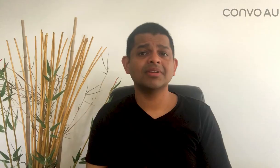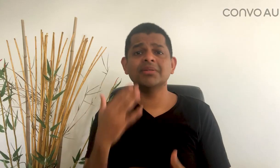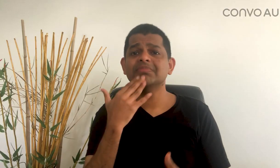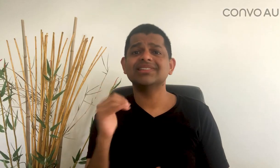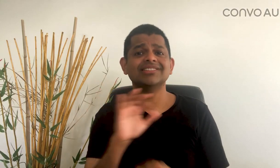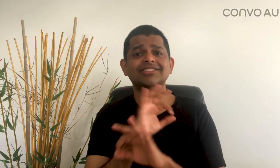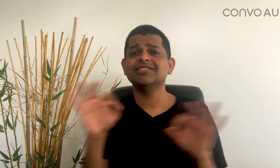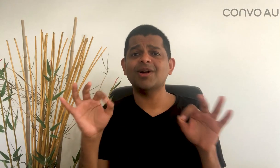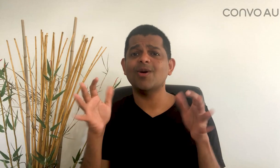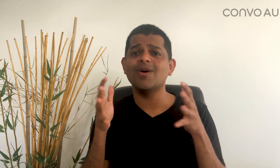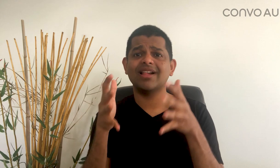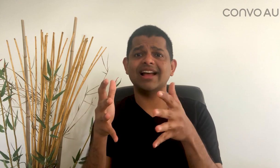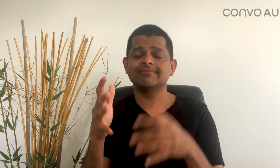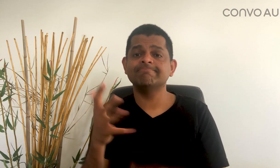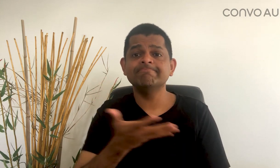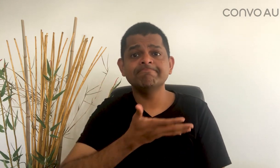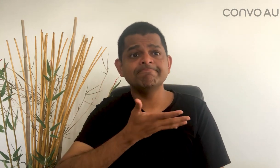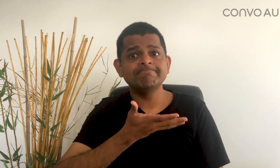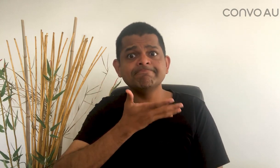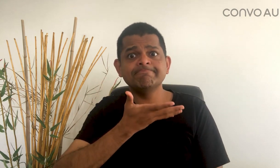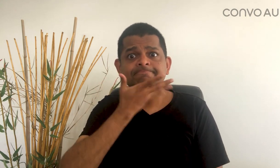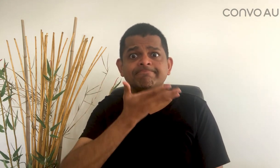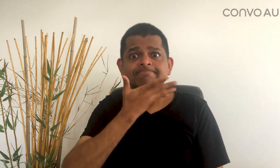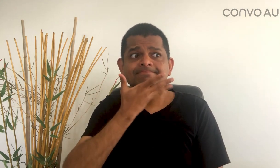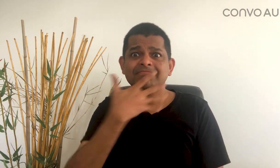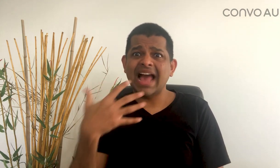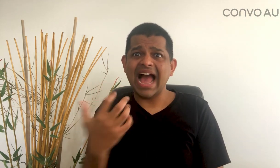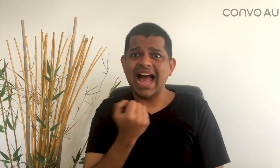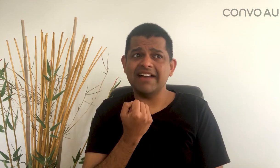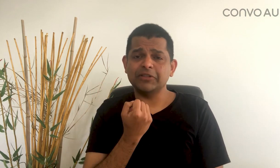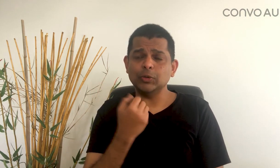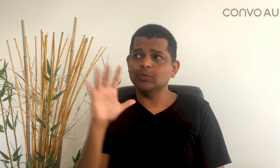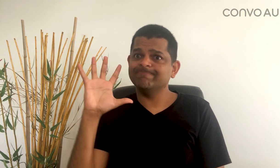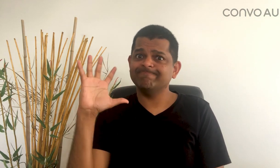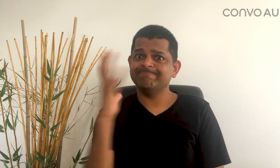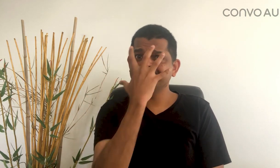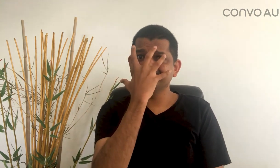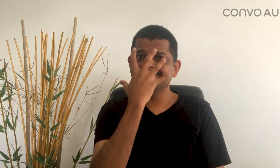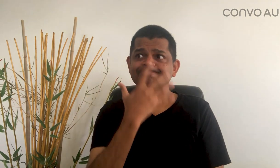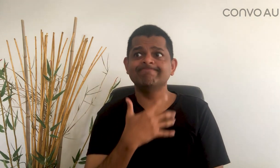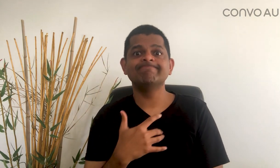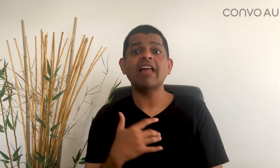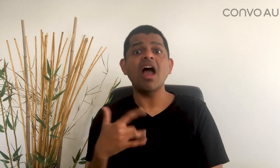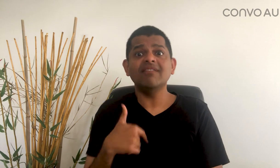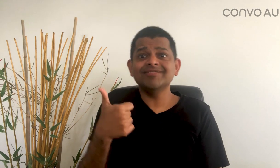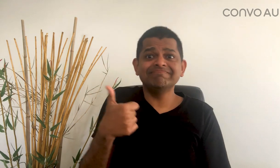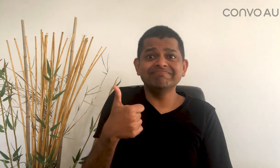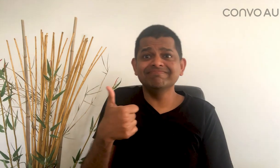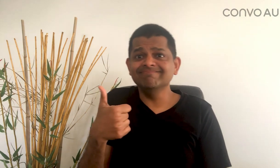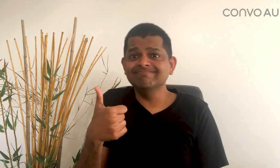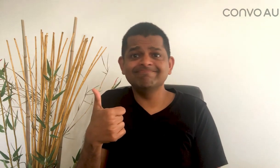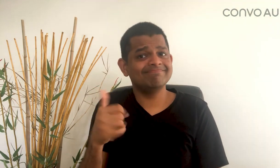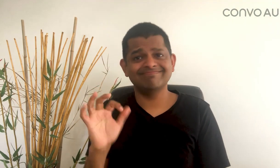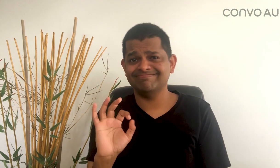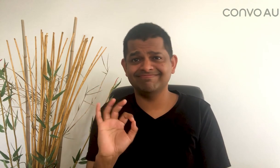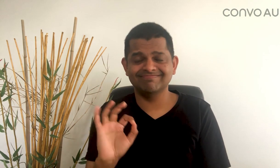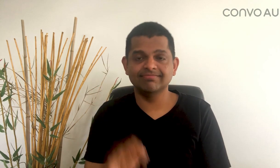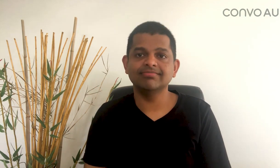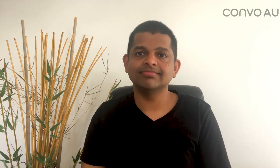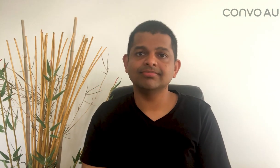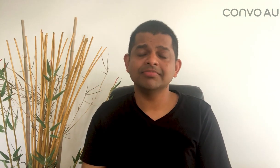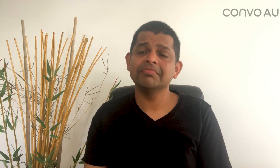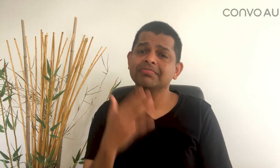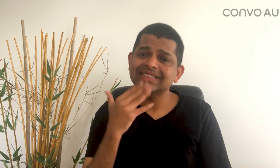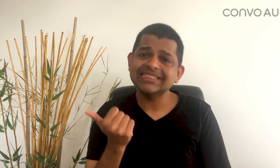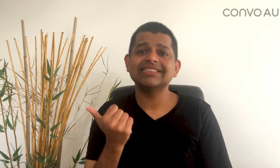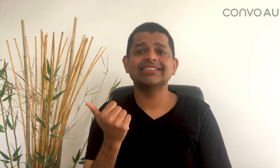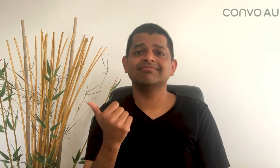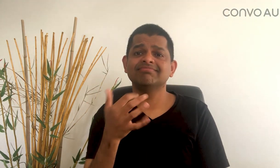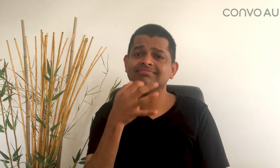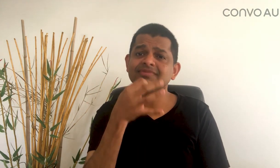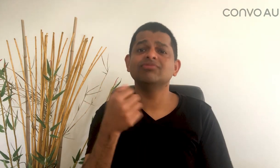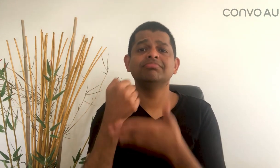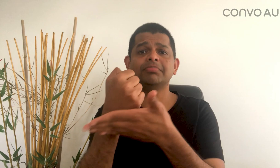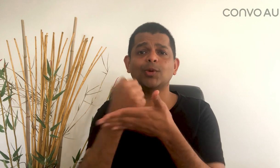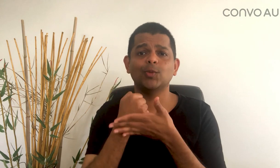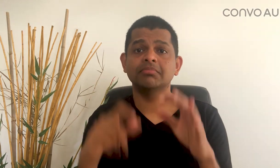Don’t let pride stop you from seeking support.